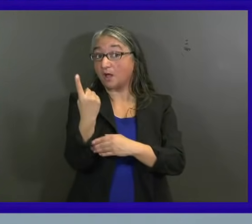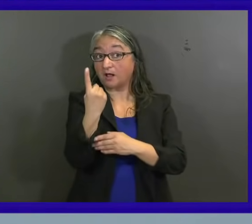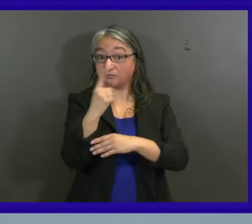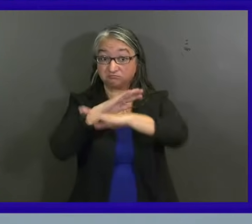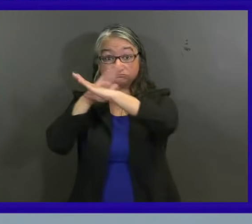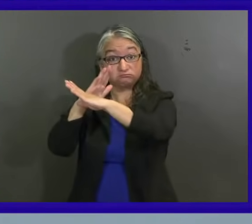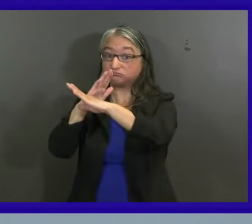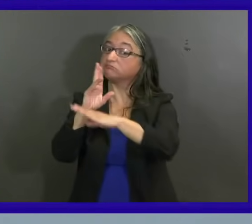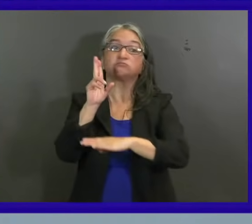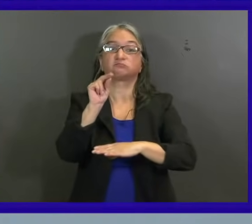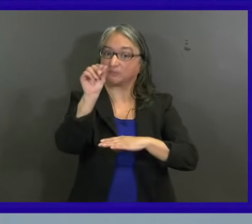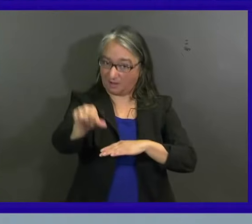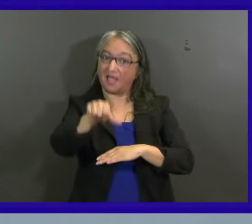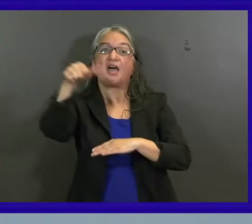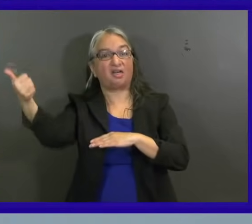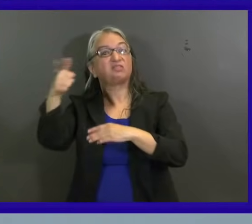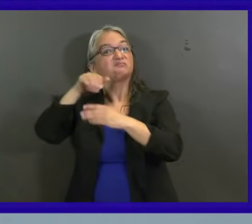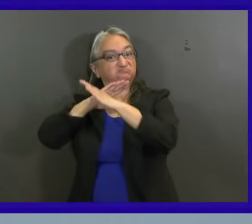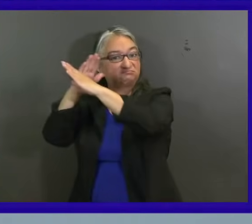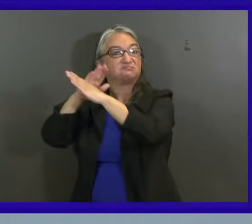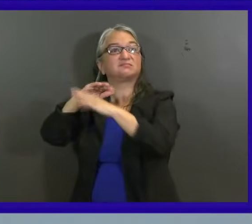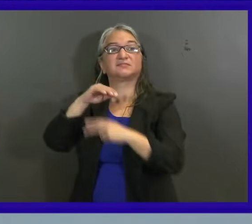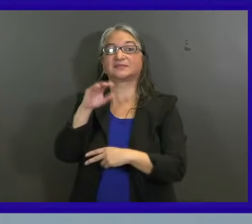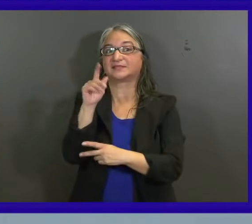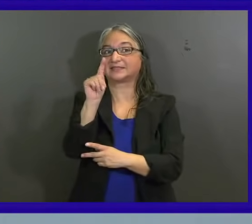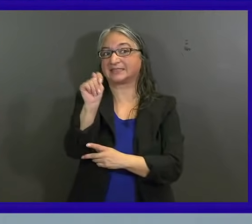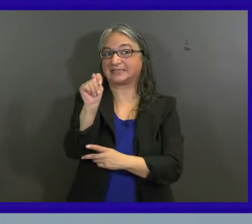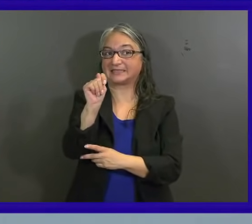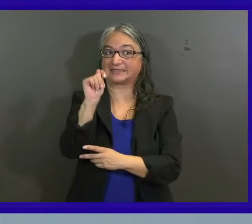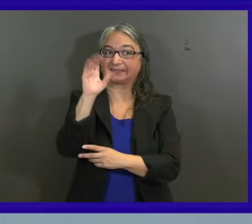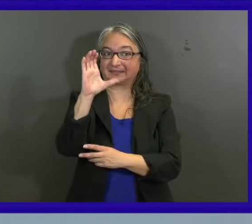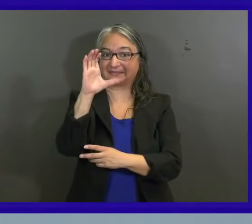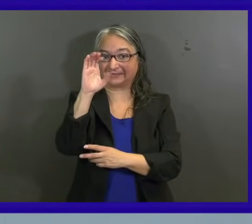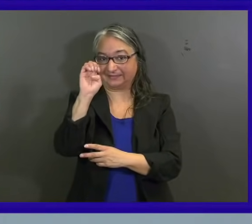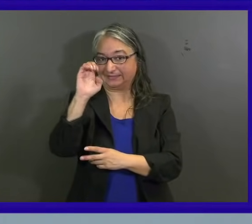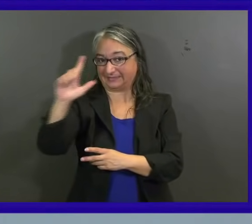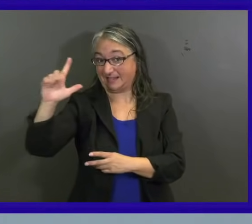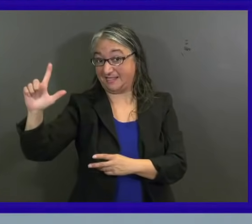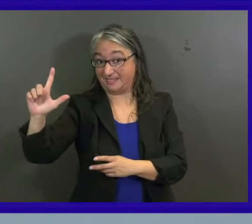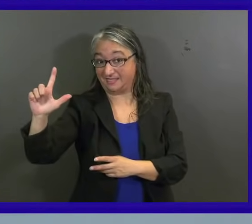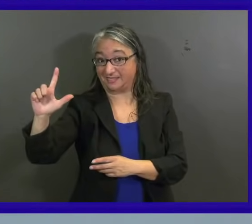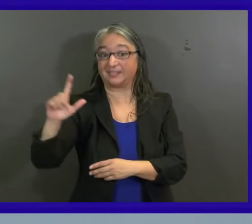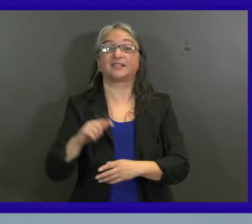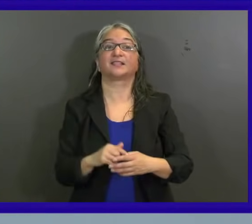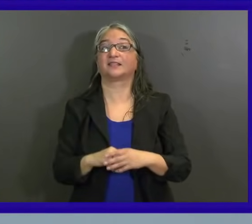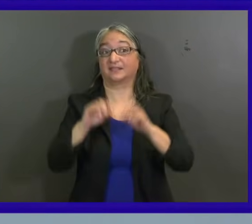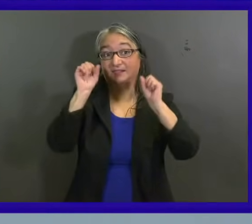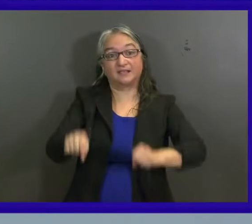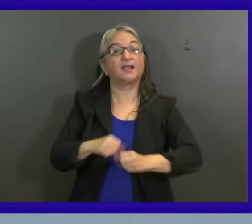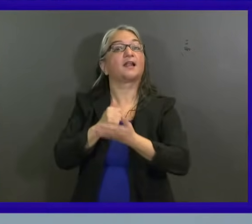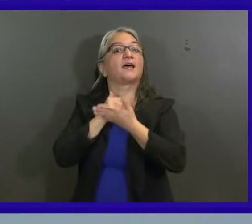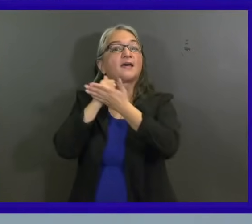t cells for example are very good at preventing severe outcomes and so far for vaccinated people